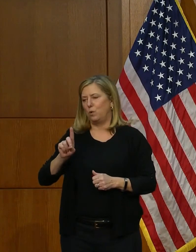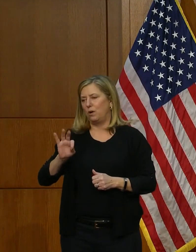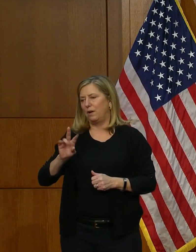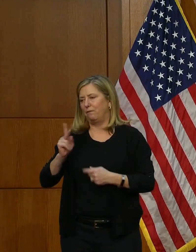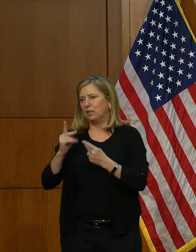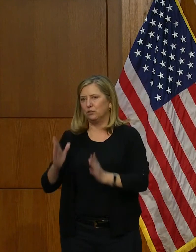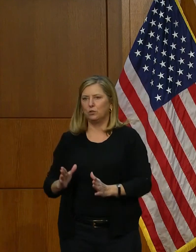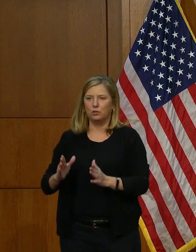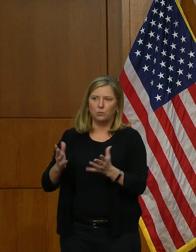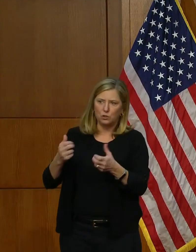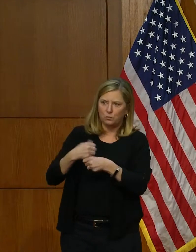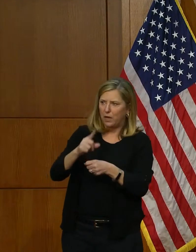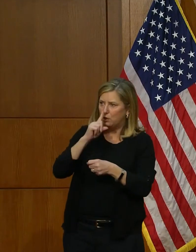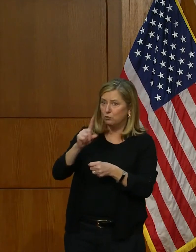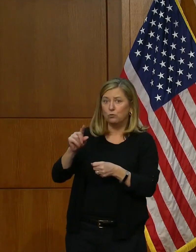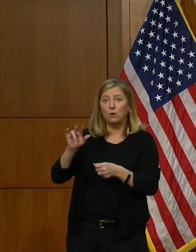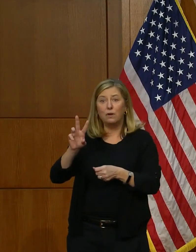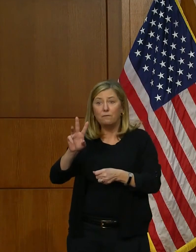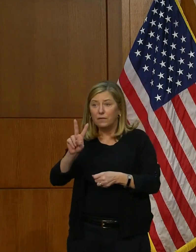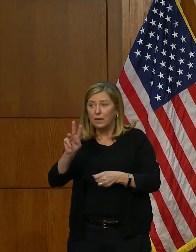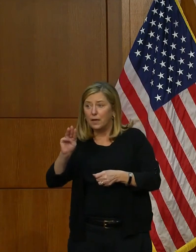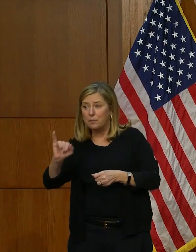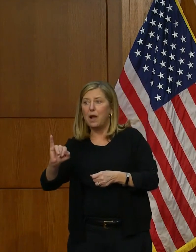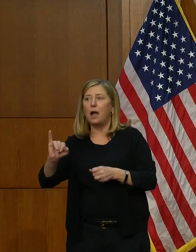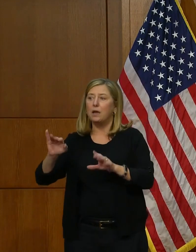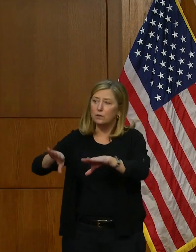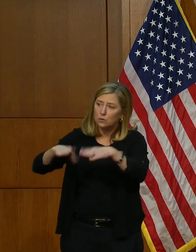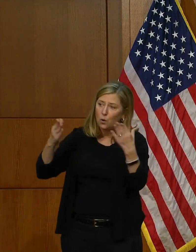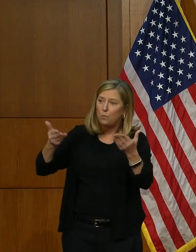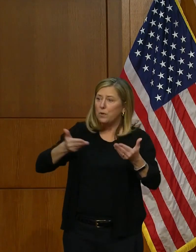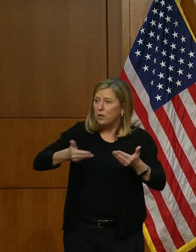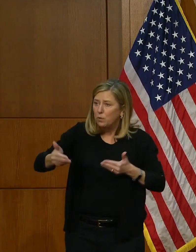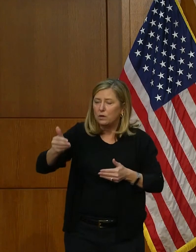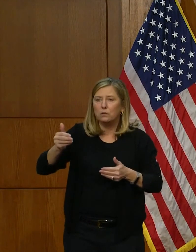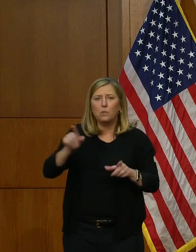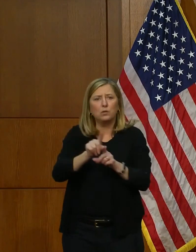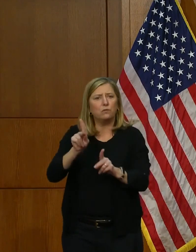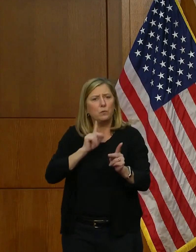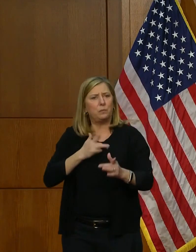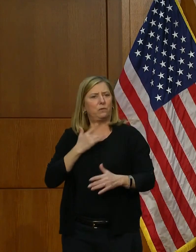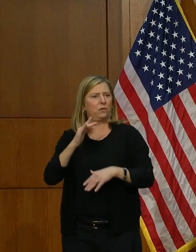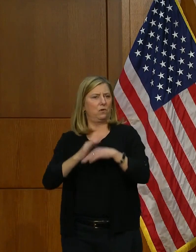VISITORS AND THE SUPERINTENDENT AGAIN, TOO. TO MAKE VDH MY WELCOMING AND MAKE SURE THAT